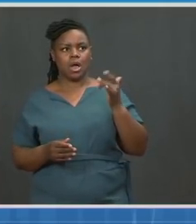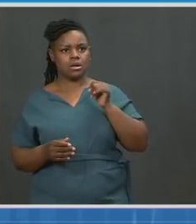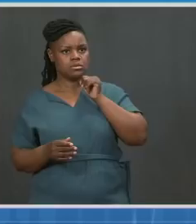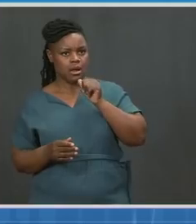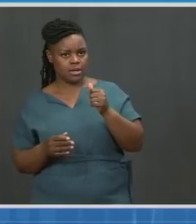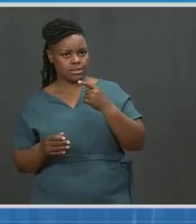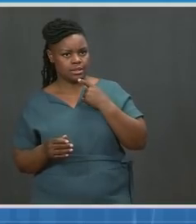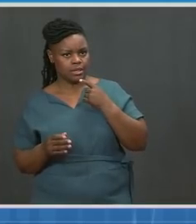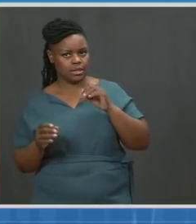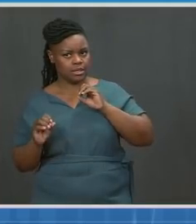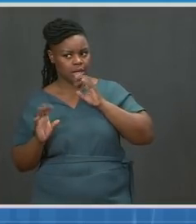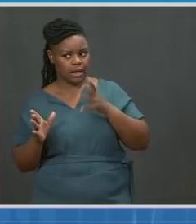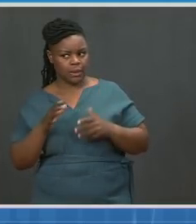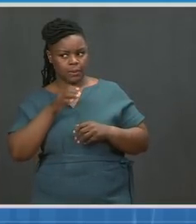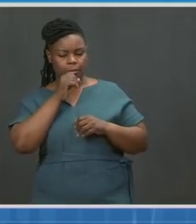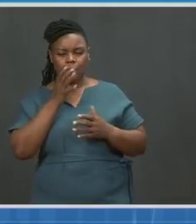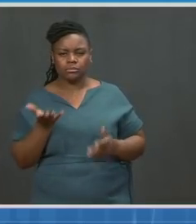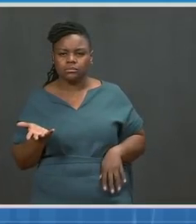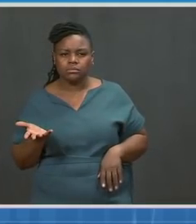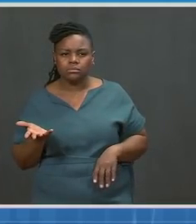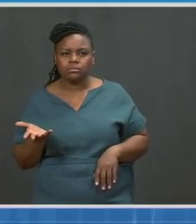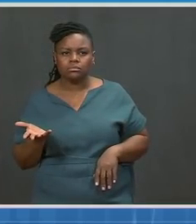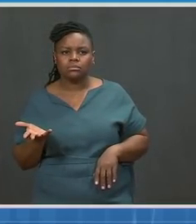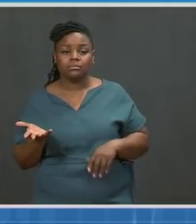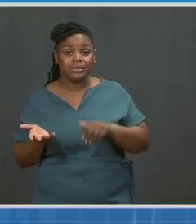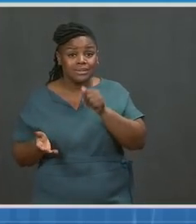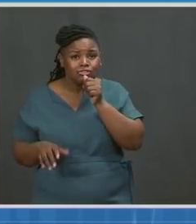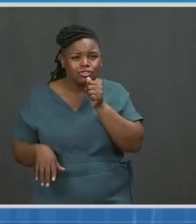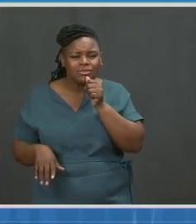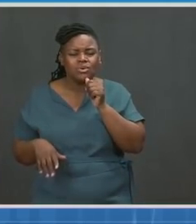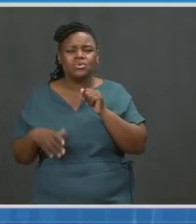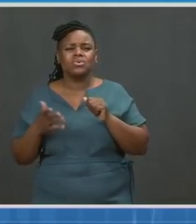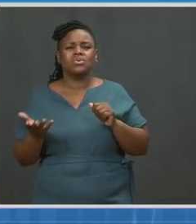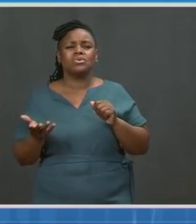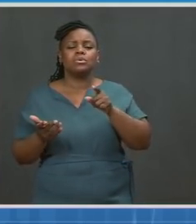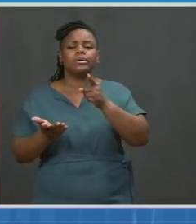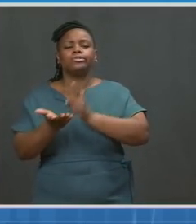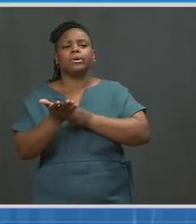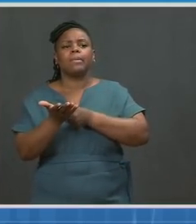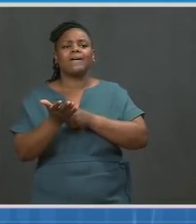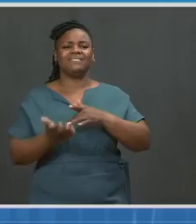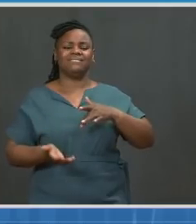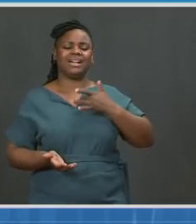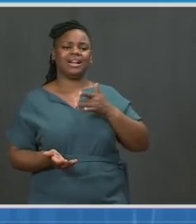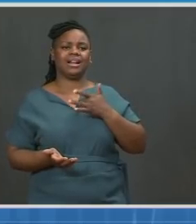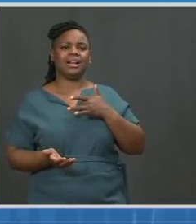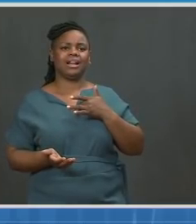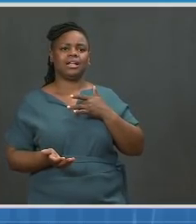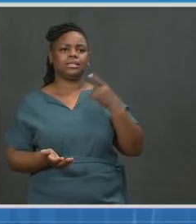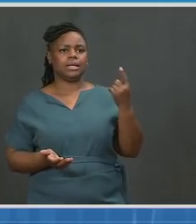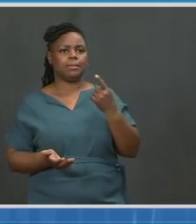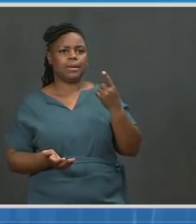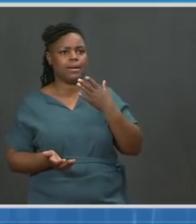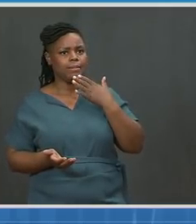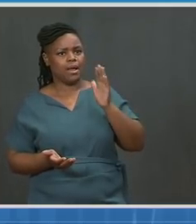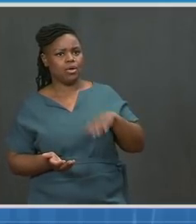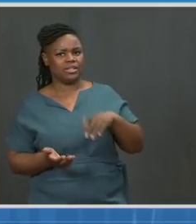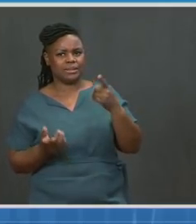And then, separately, you talked a few weeks ago about feeling a sense of "impending doom." And I wonder if you could reflect on that